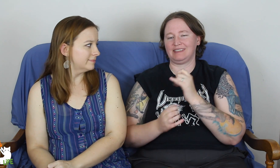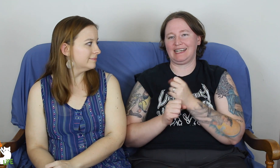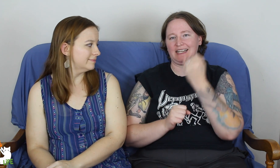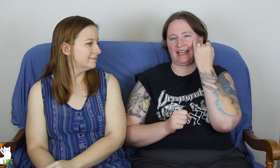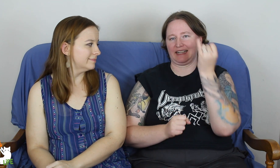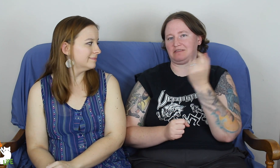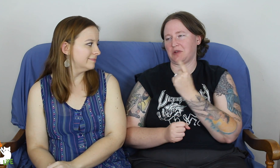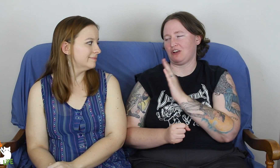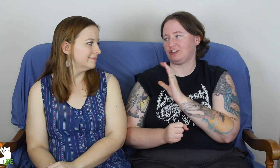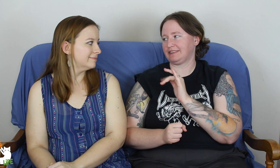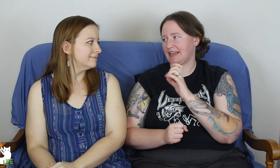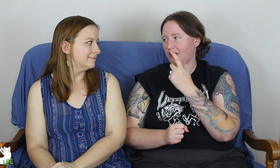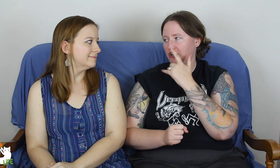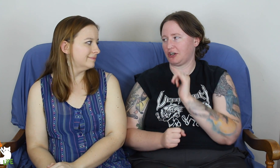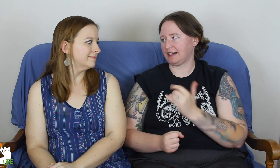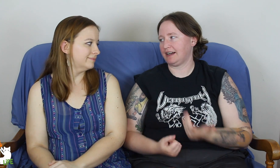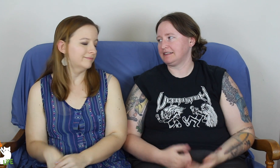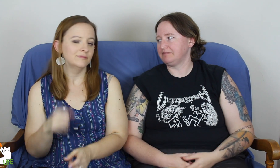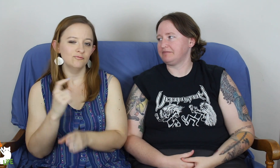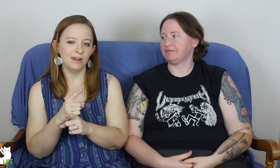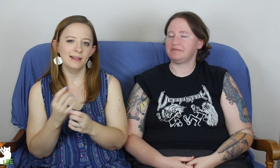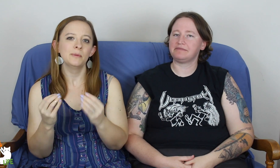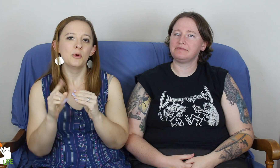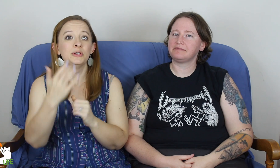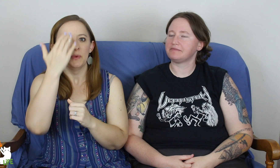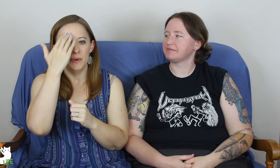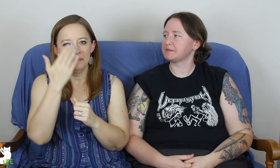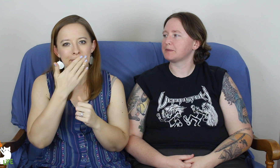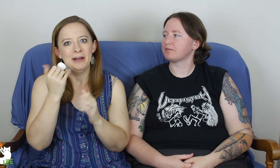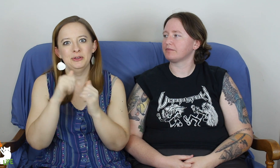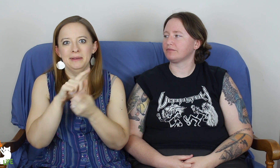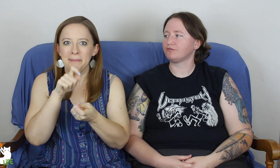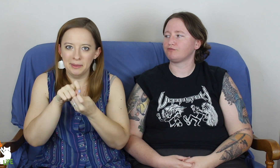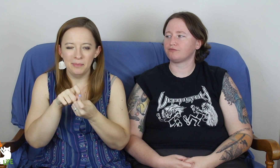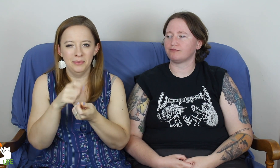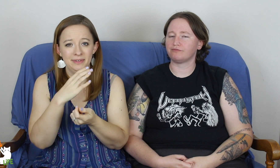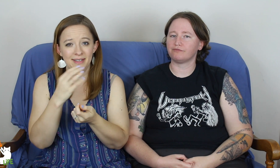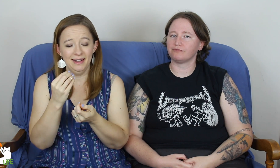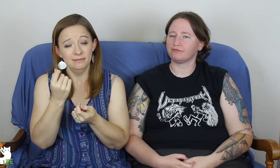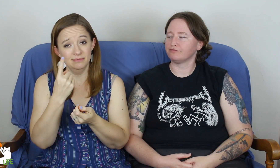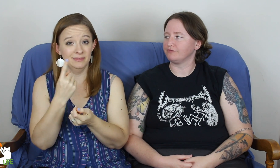So, just to get a better idea of what her cycles are like. [JI] Right, the more you know, the better you can be accurate.